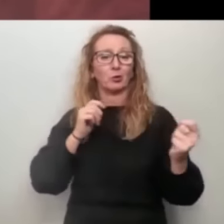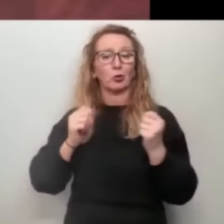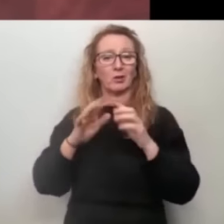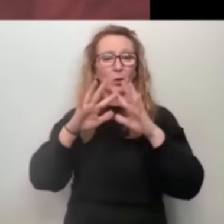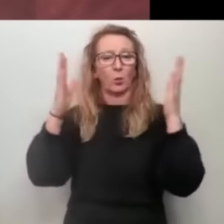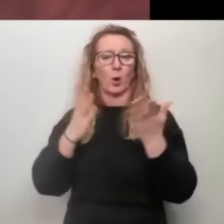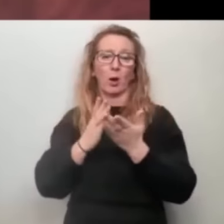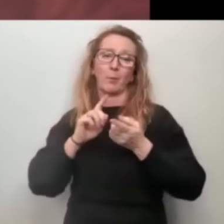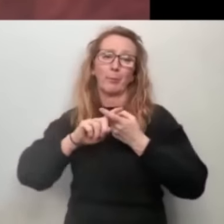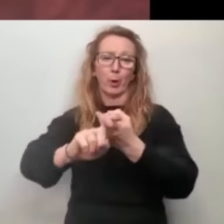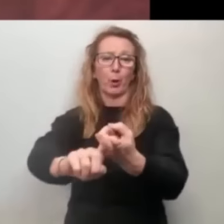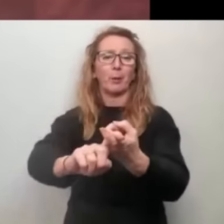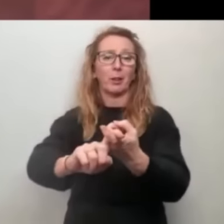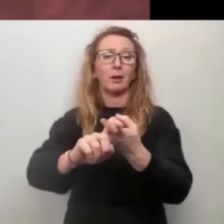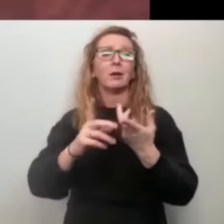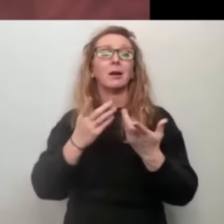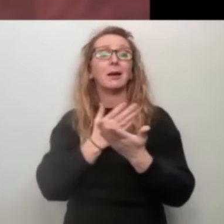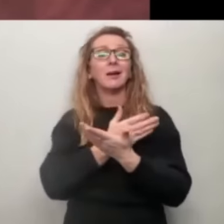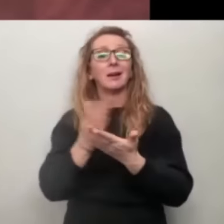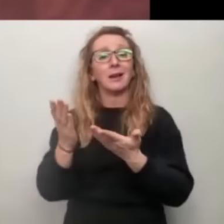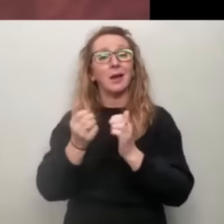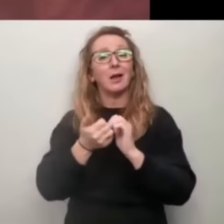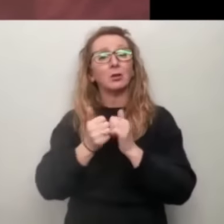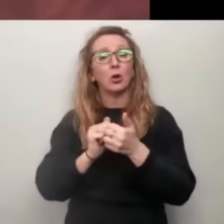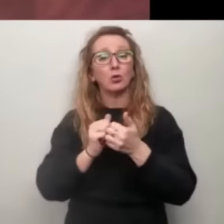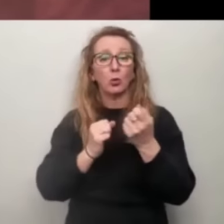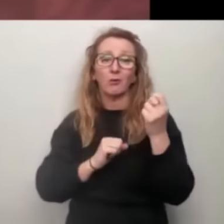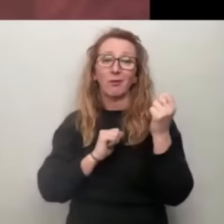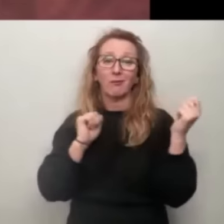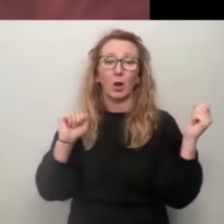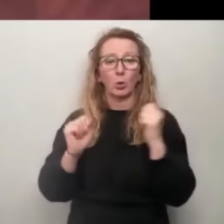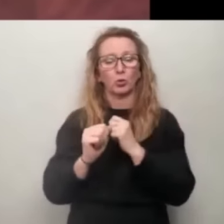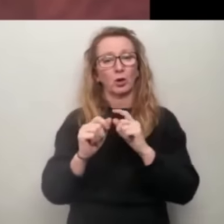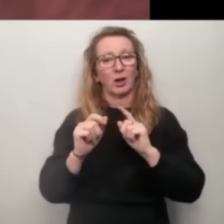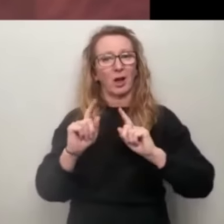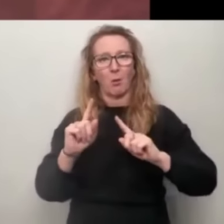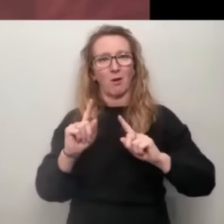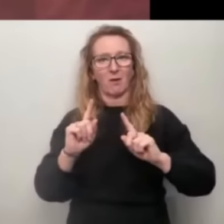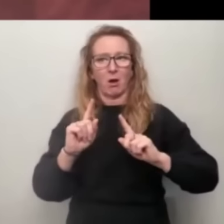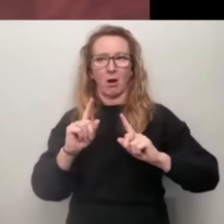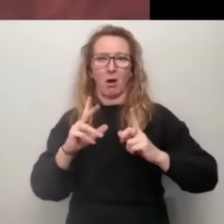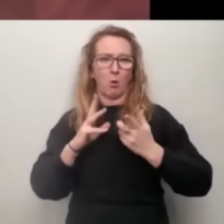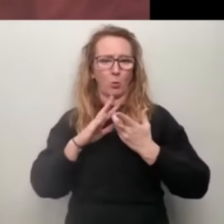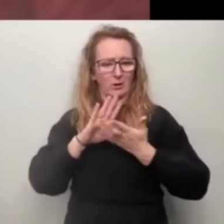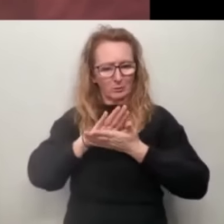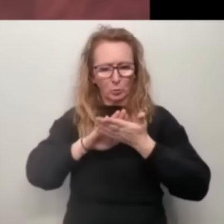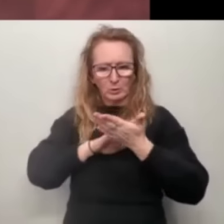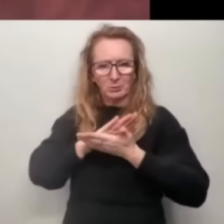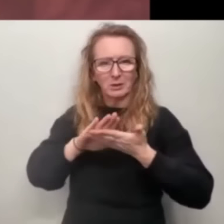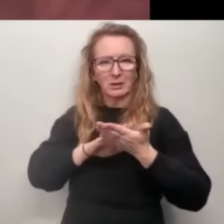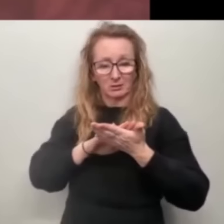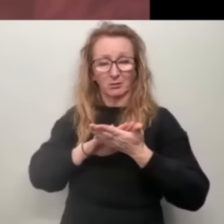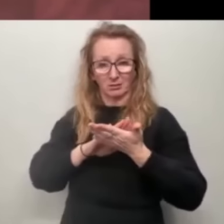and it's clear that the industrial revolution, however we might define it, has a part to play in the story of that change.